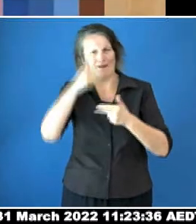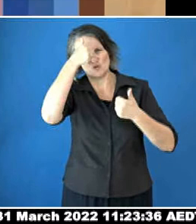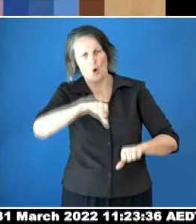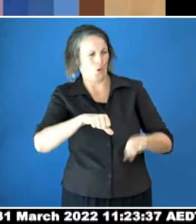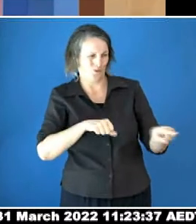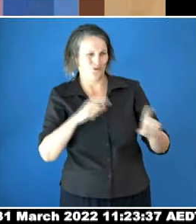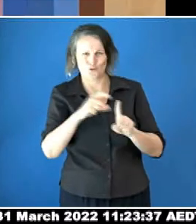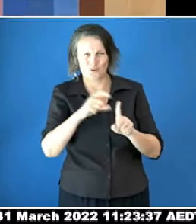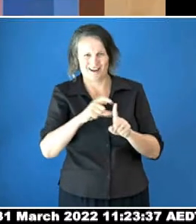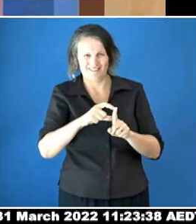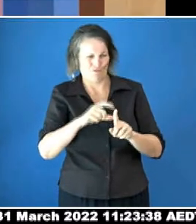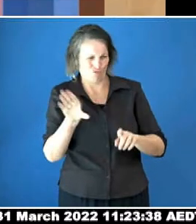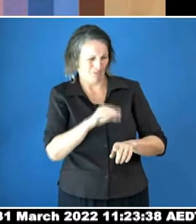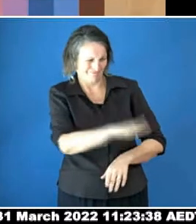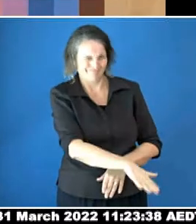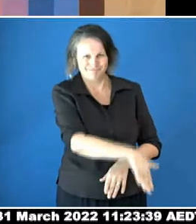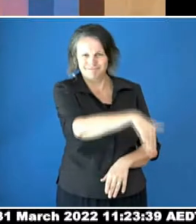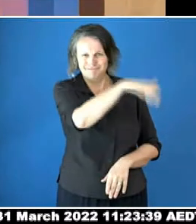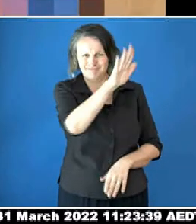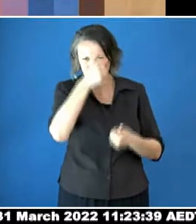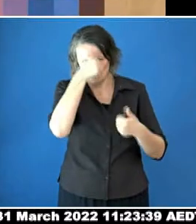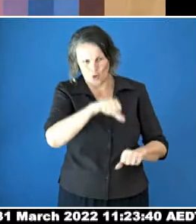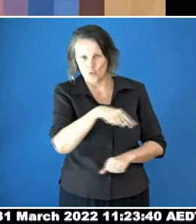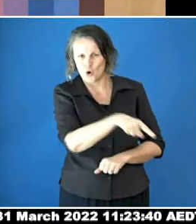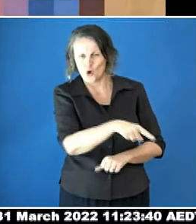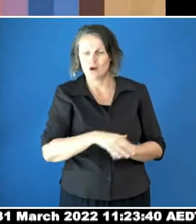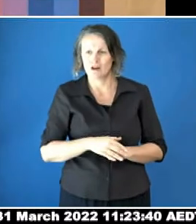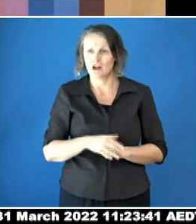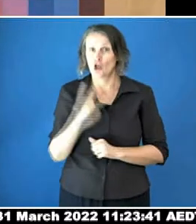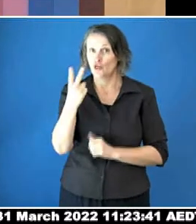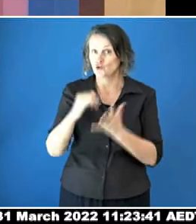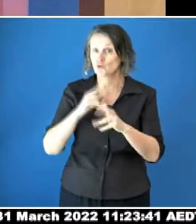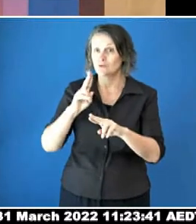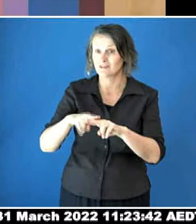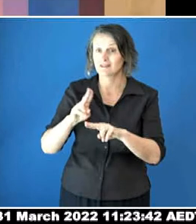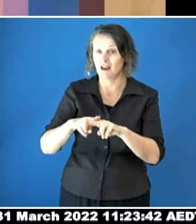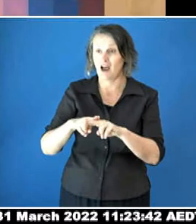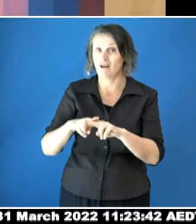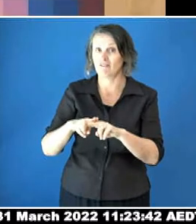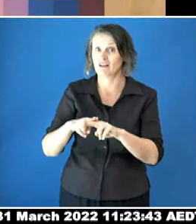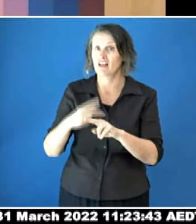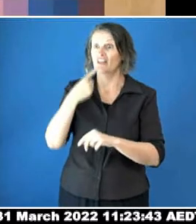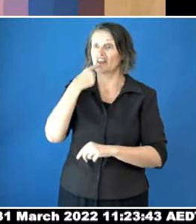her since she first went there were - let us know that they were absolutely mortified.